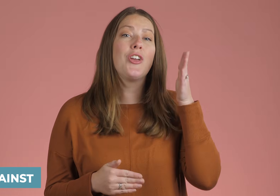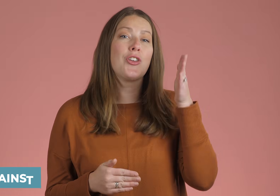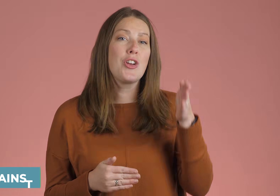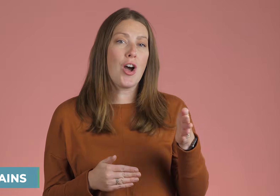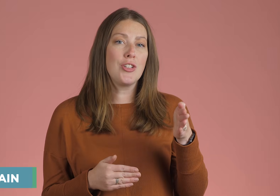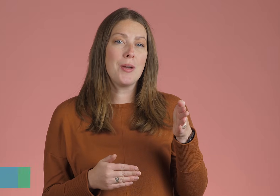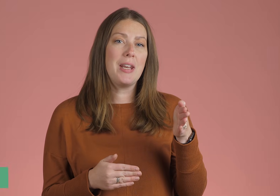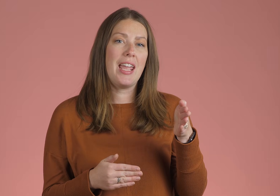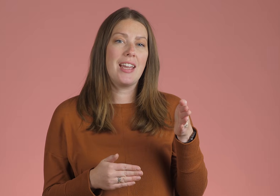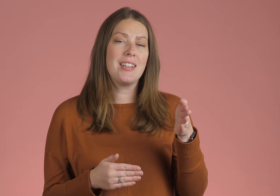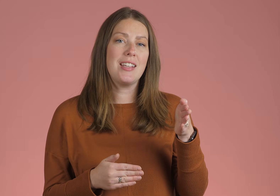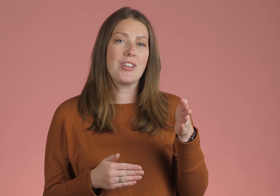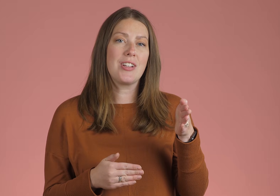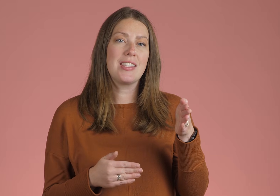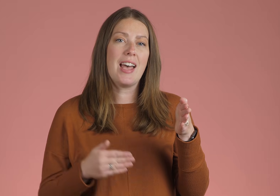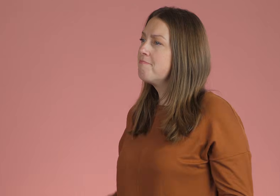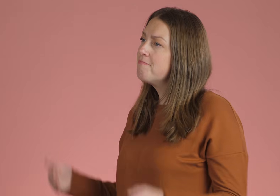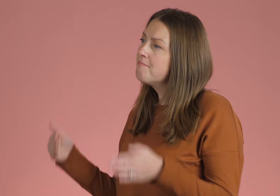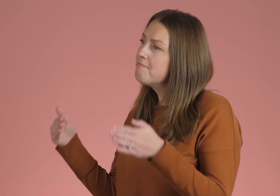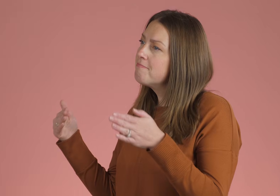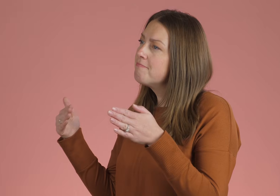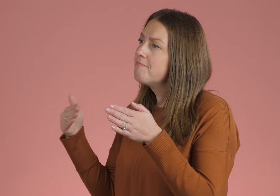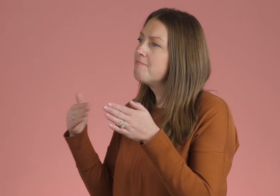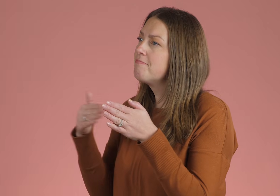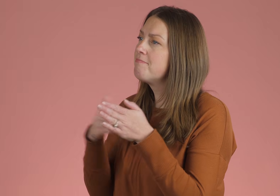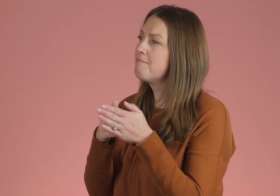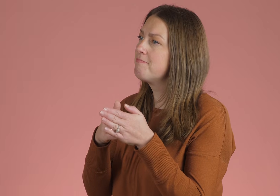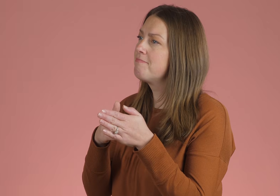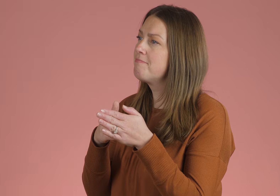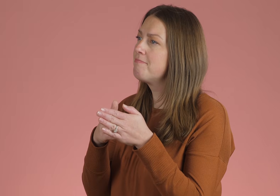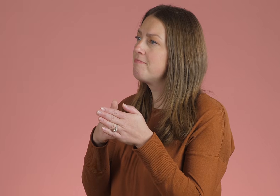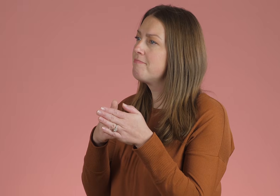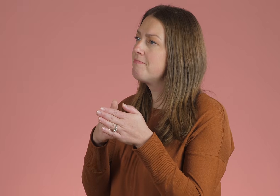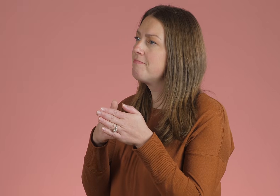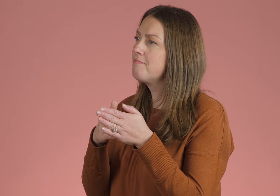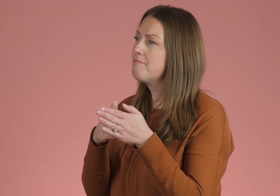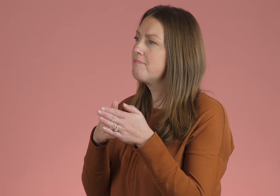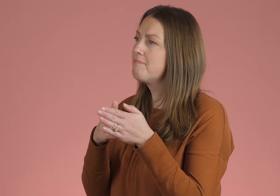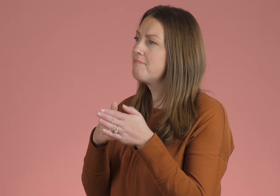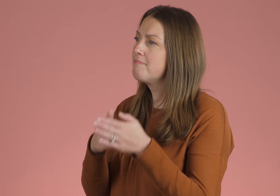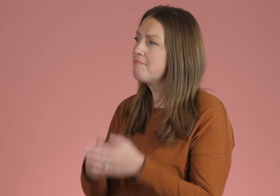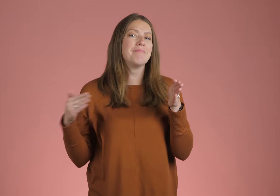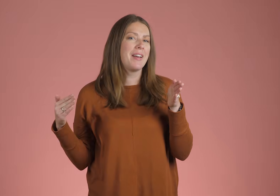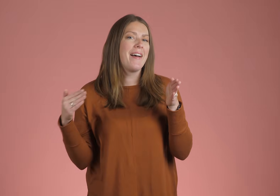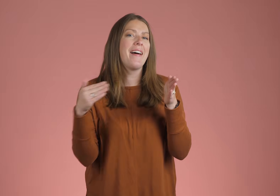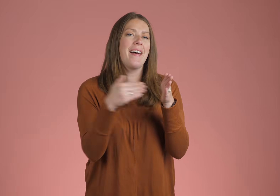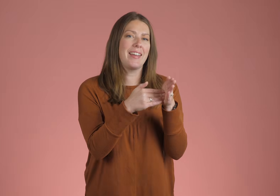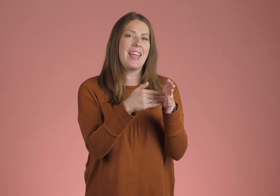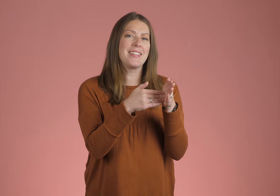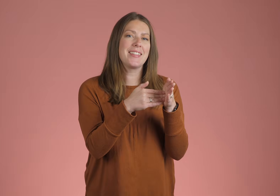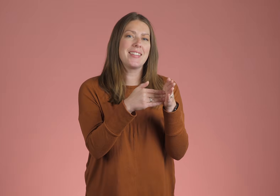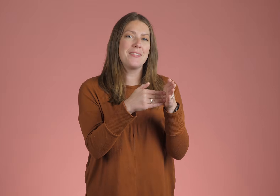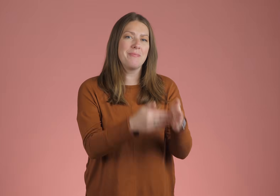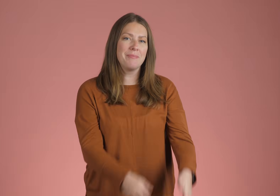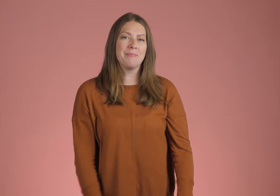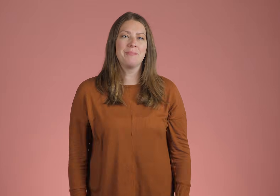Your non-dominant hand is on its side with your dominant pushing against something. Against